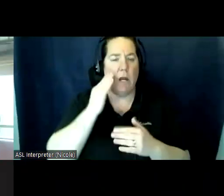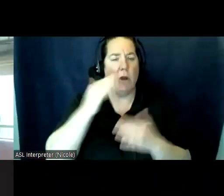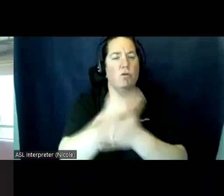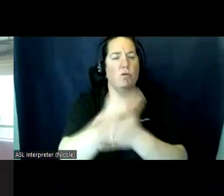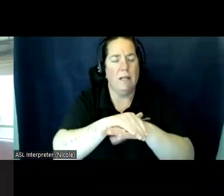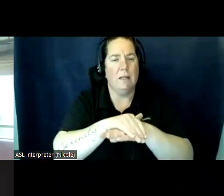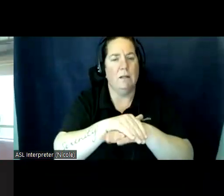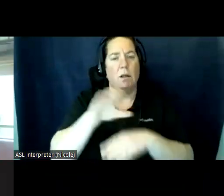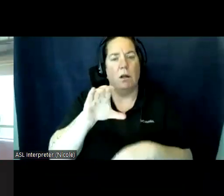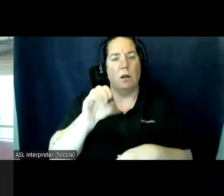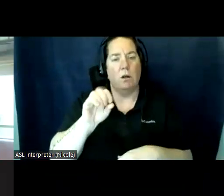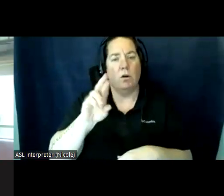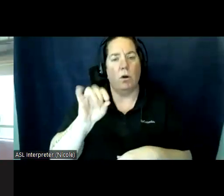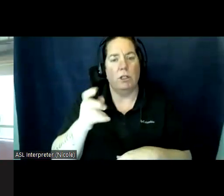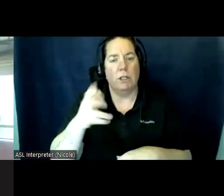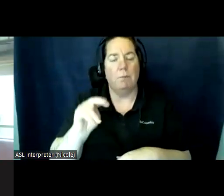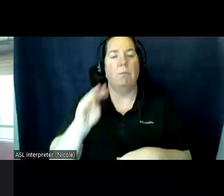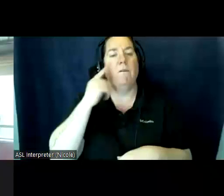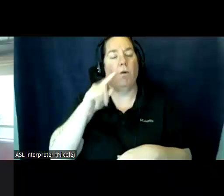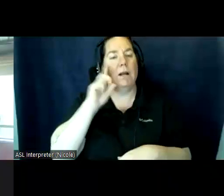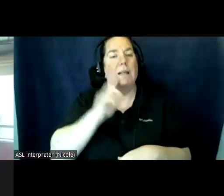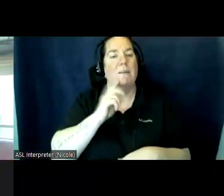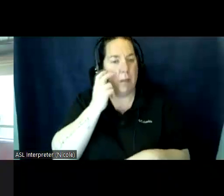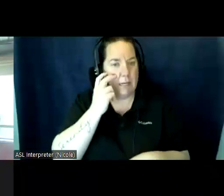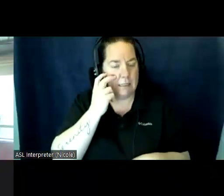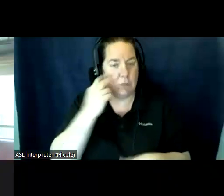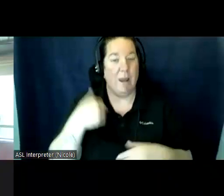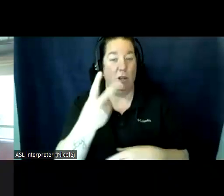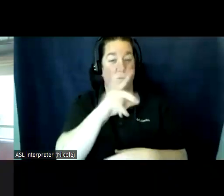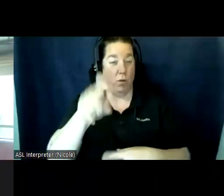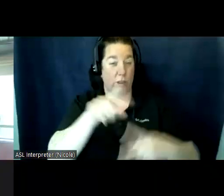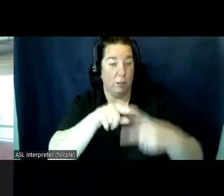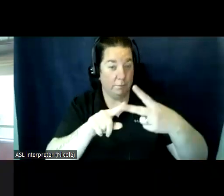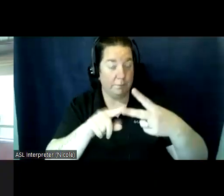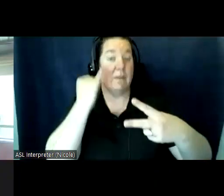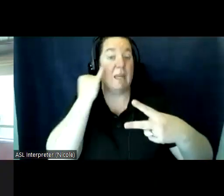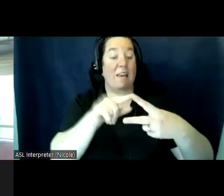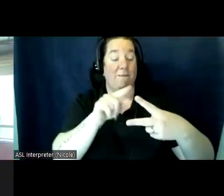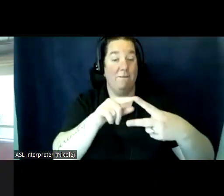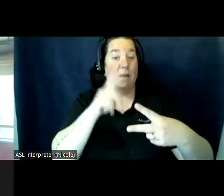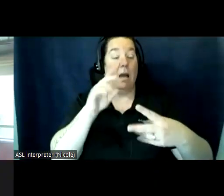for deafblindness. I'm wondering two parts, first if she has a medical diagnosis of hearing loss